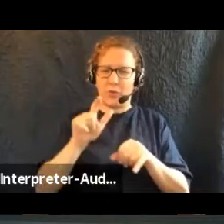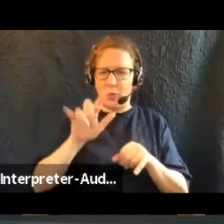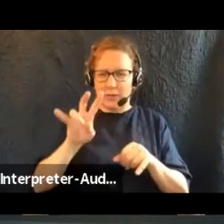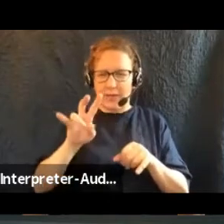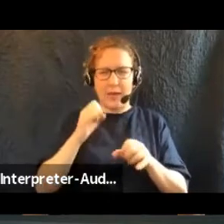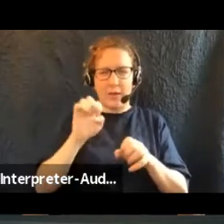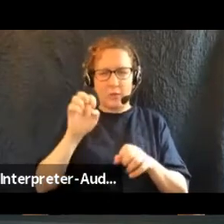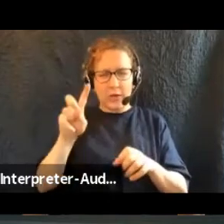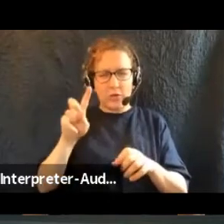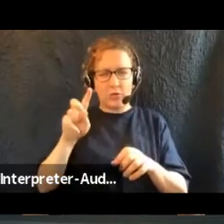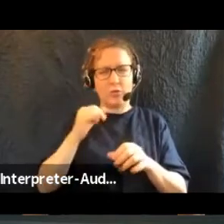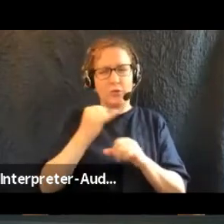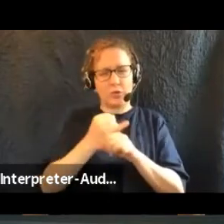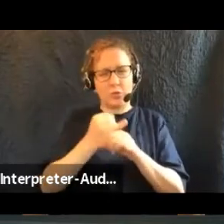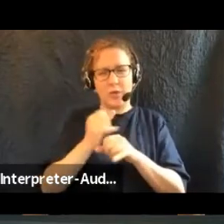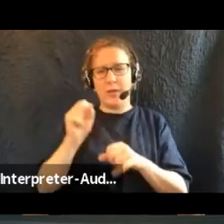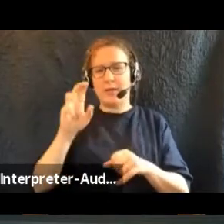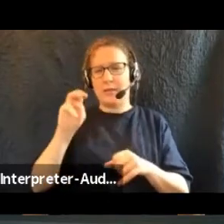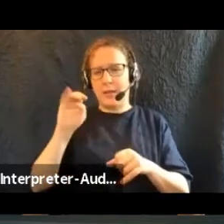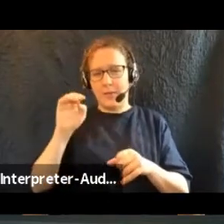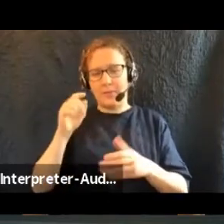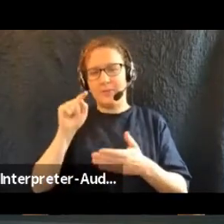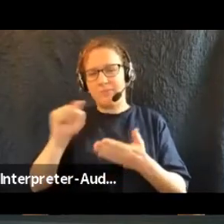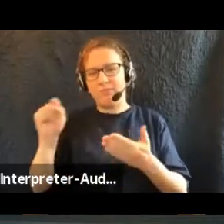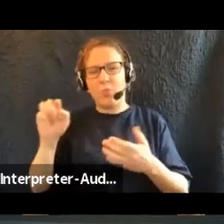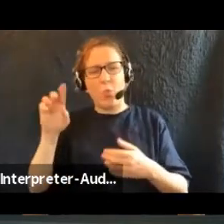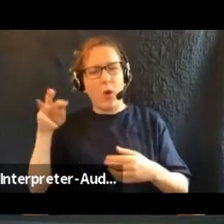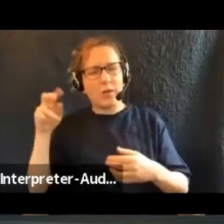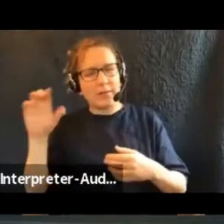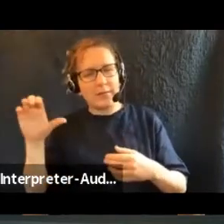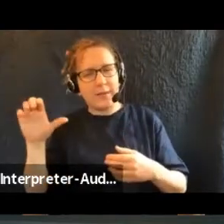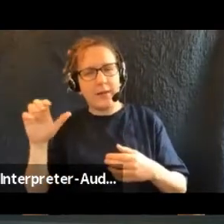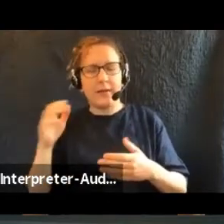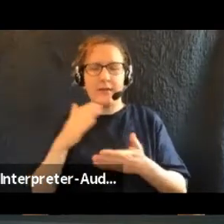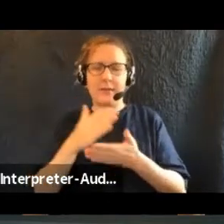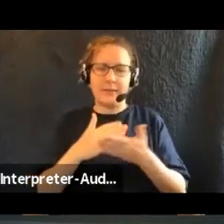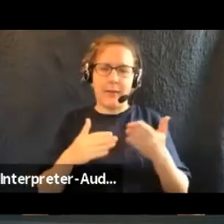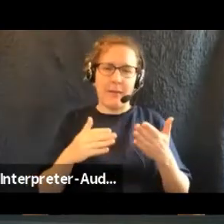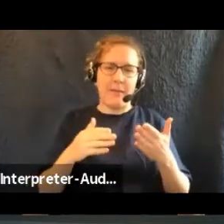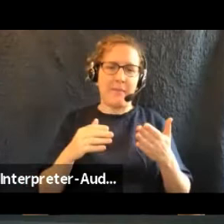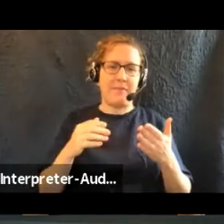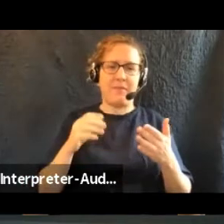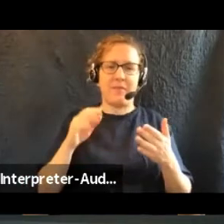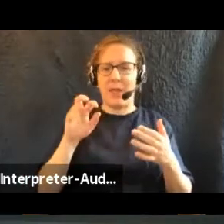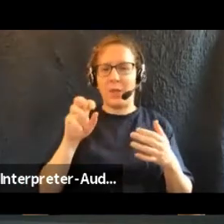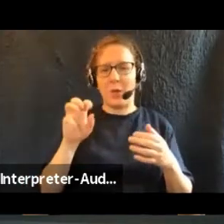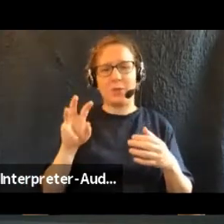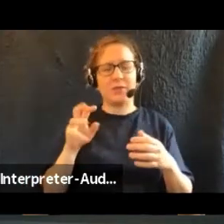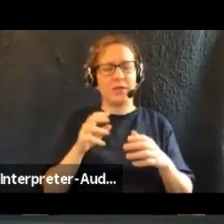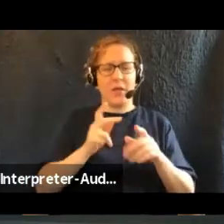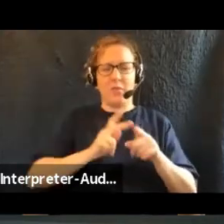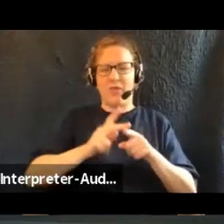some met in Washington D.C., and a sub set of the Fellows participating in professional development experiences.